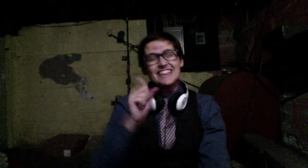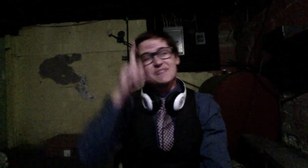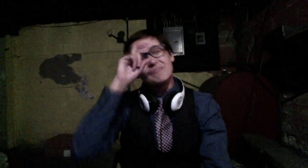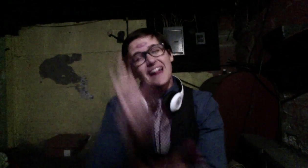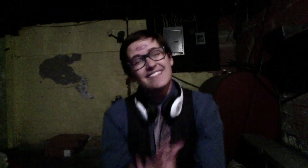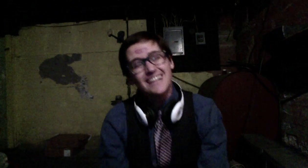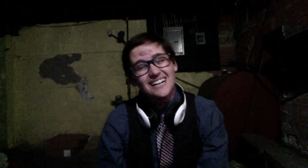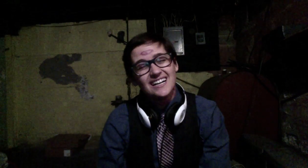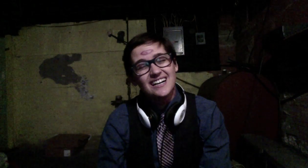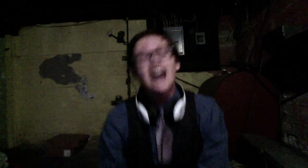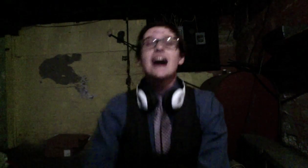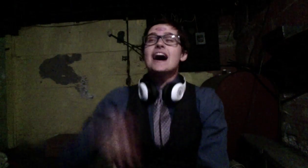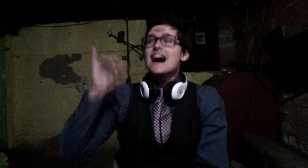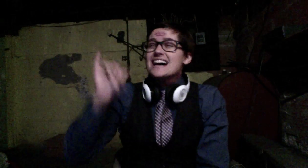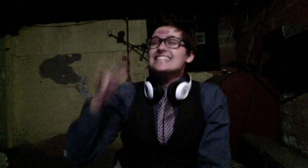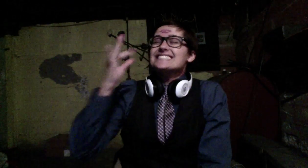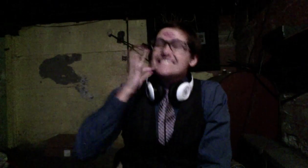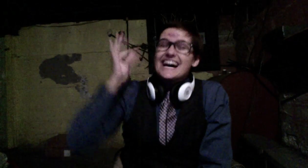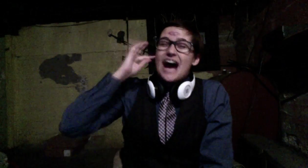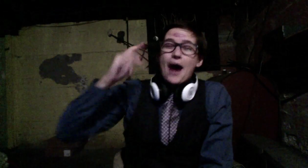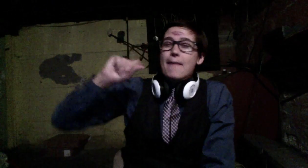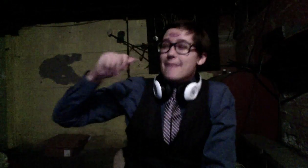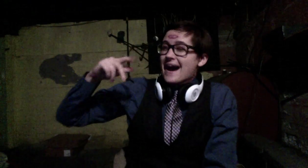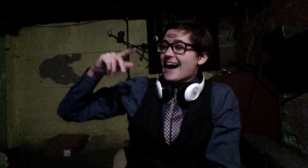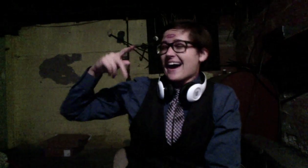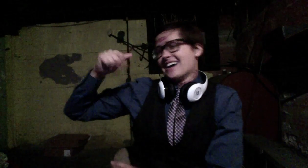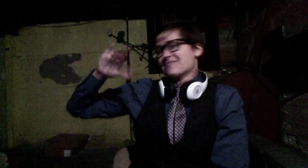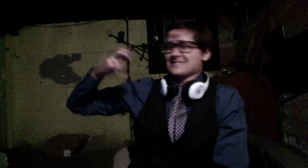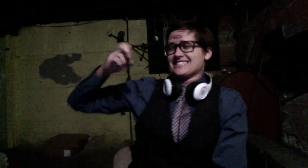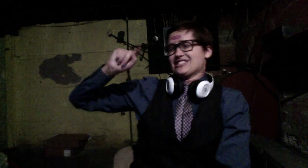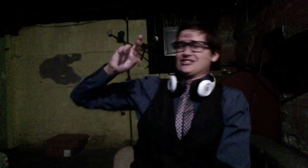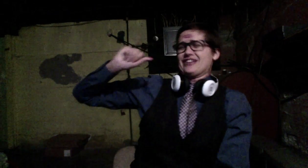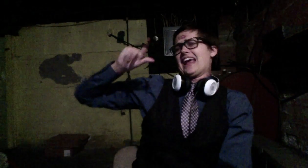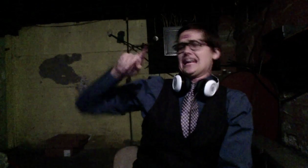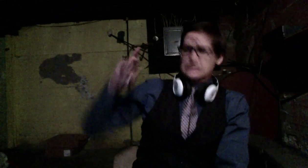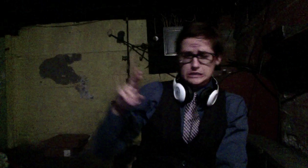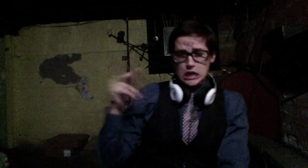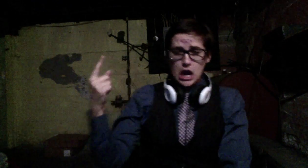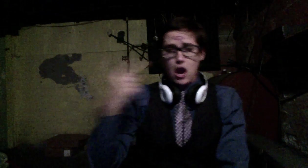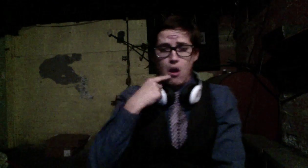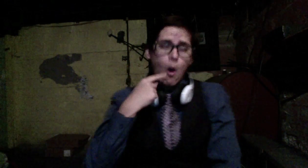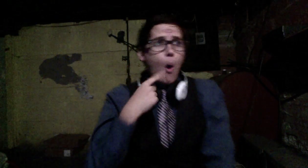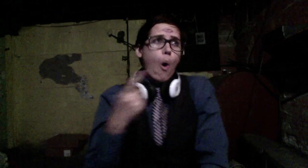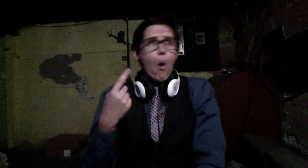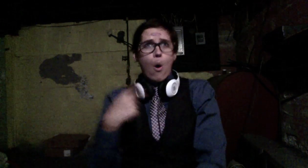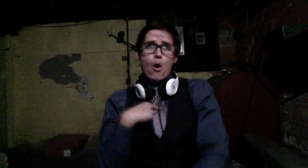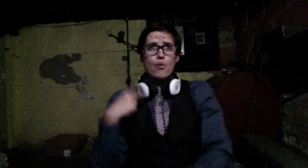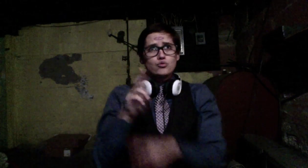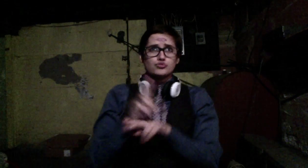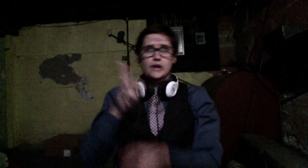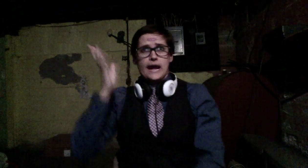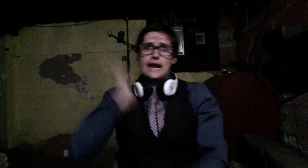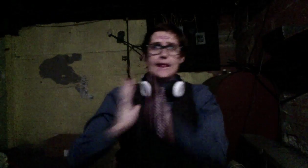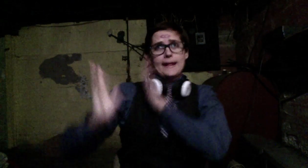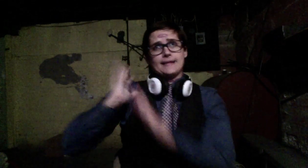CAN BELIEVE THAT INDIAN A-P-A-C-H-E T-R-A-C-K-E-R HE SAID I USE ANCIENT